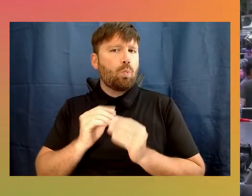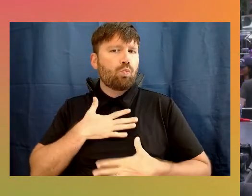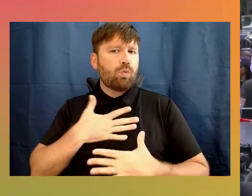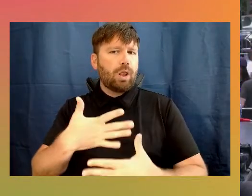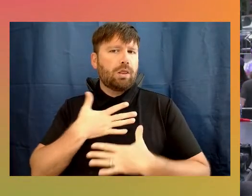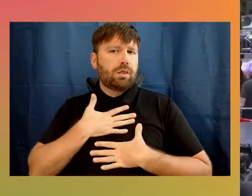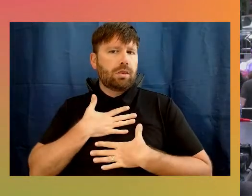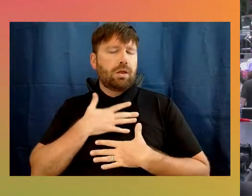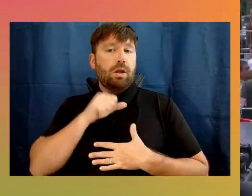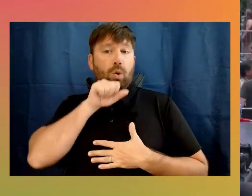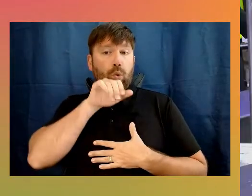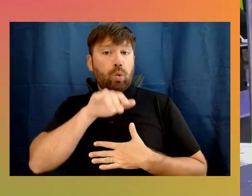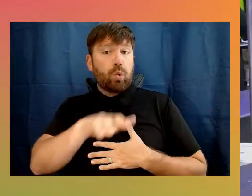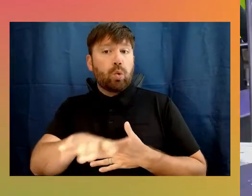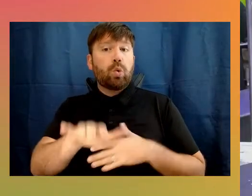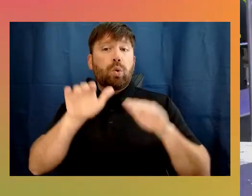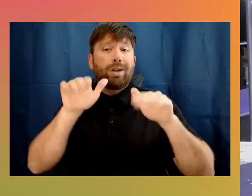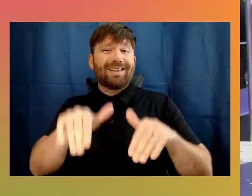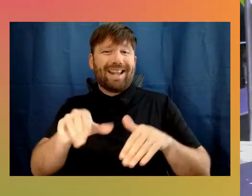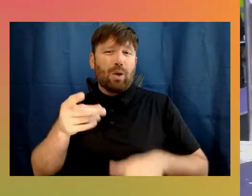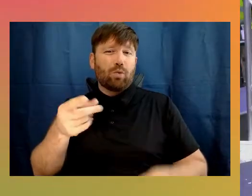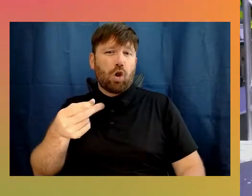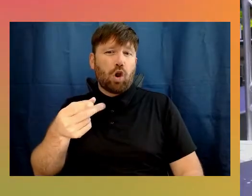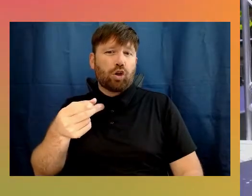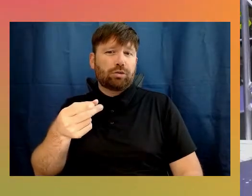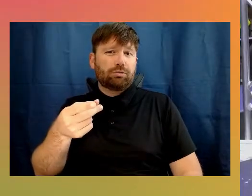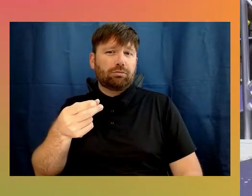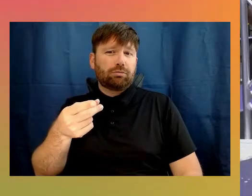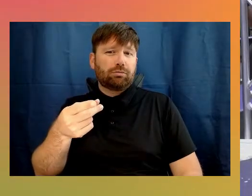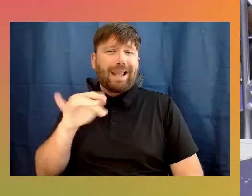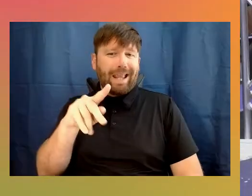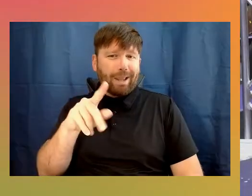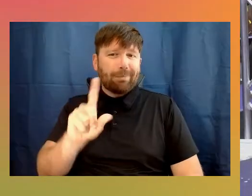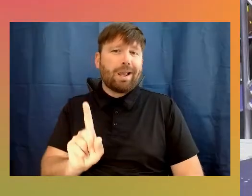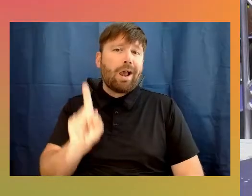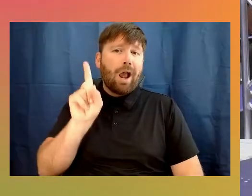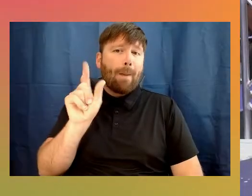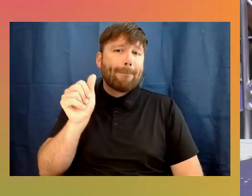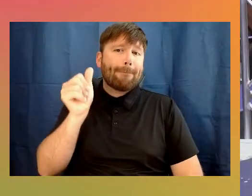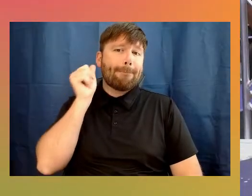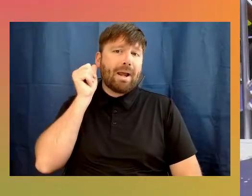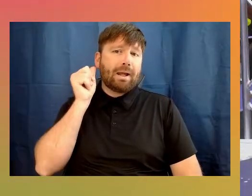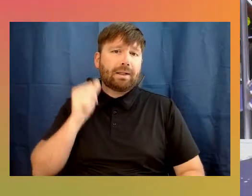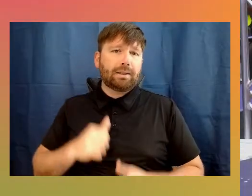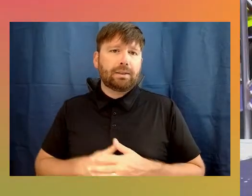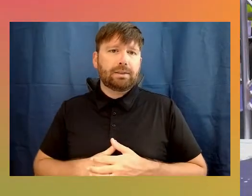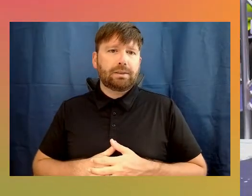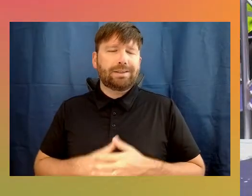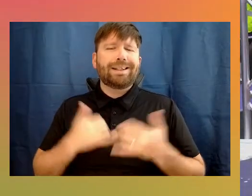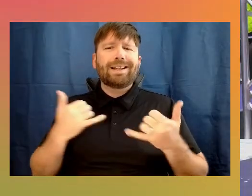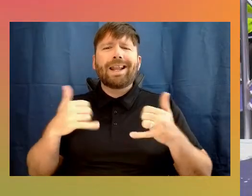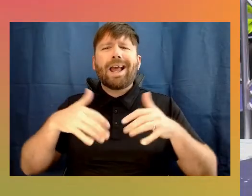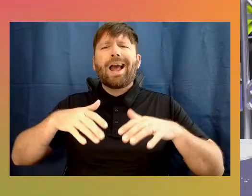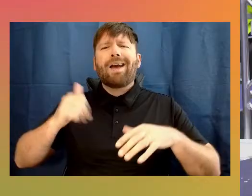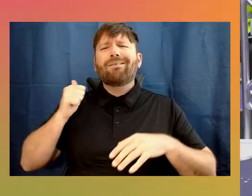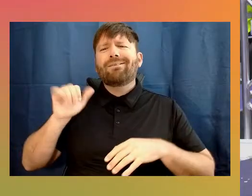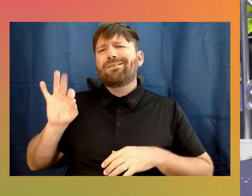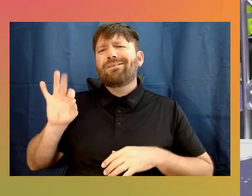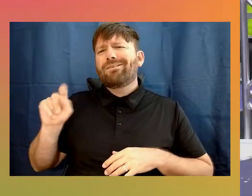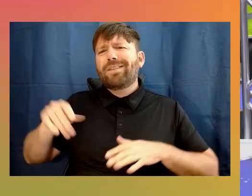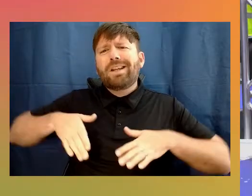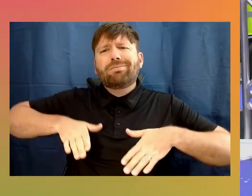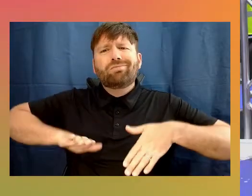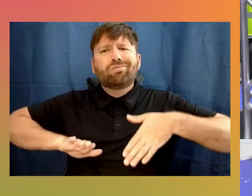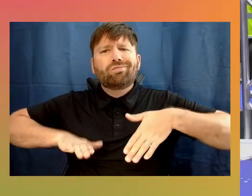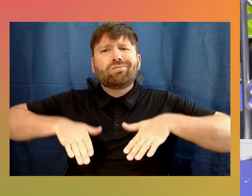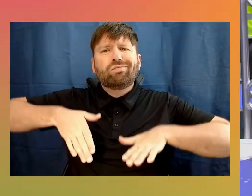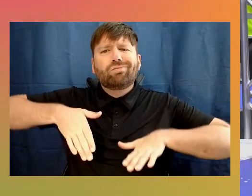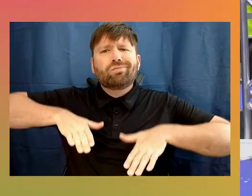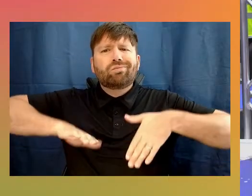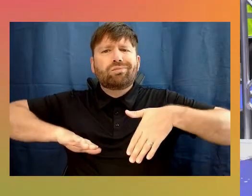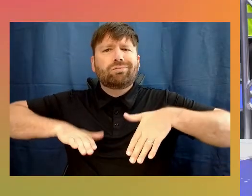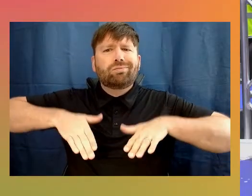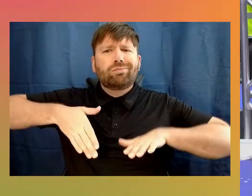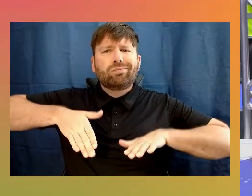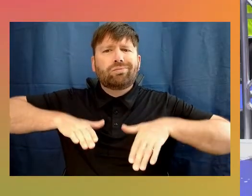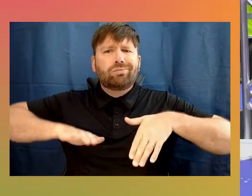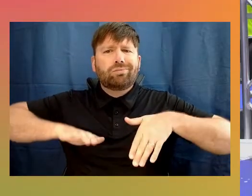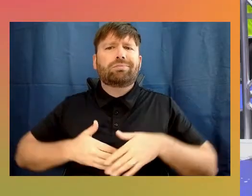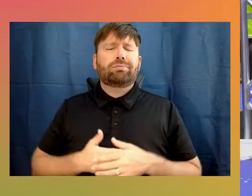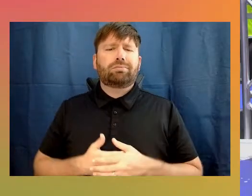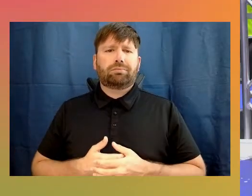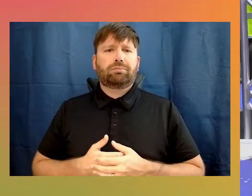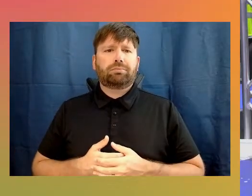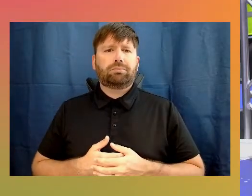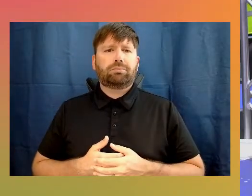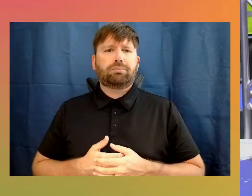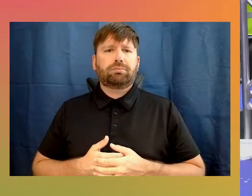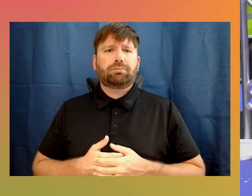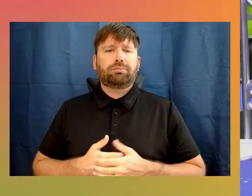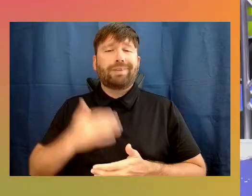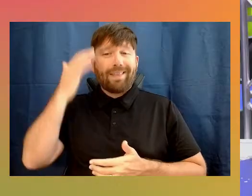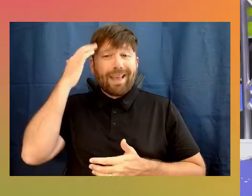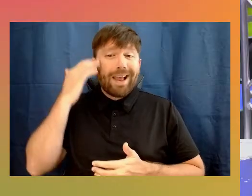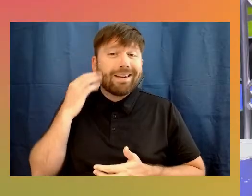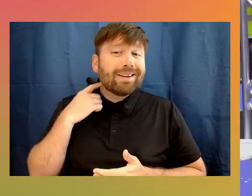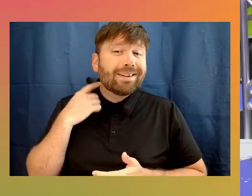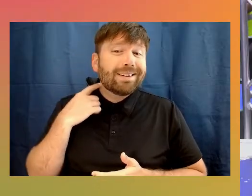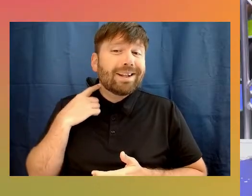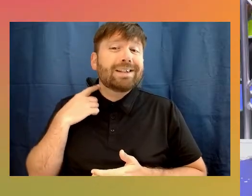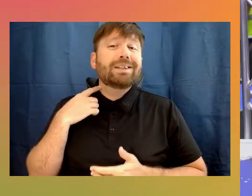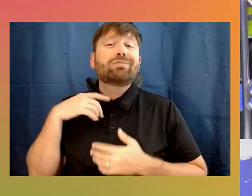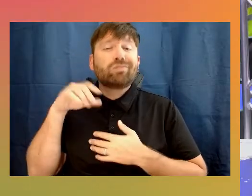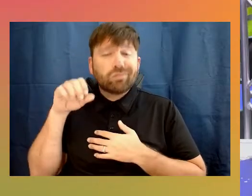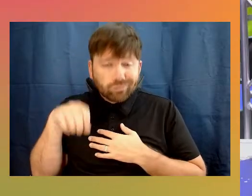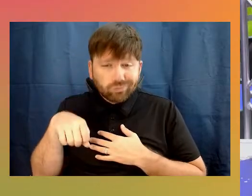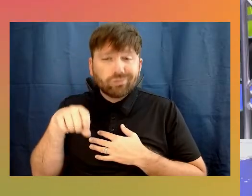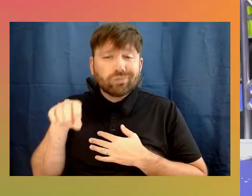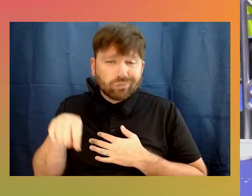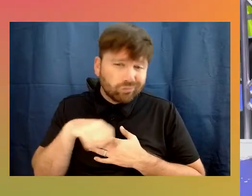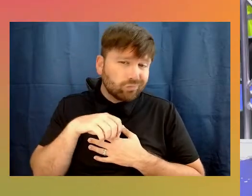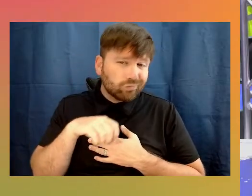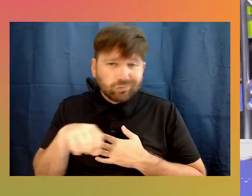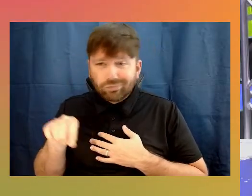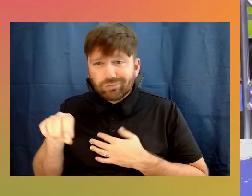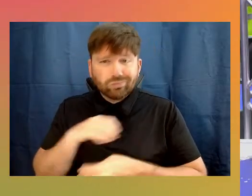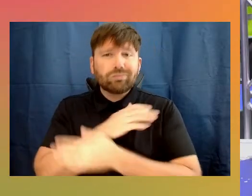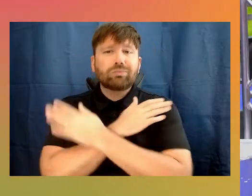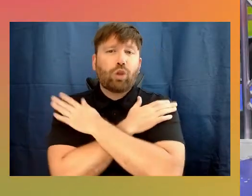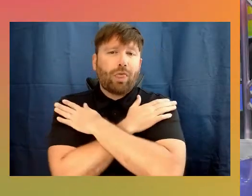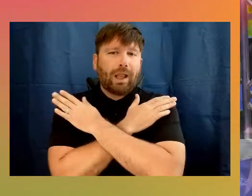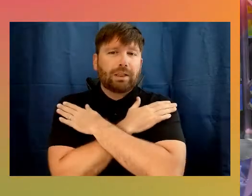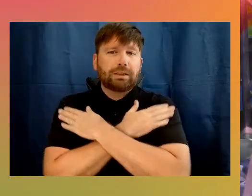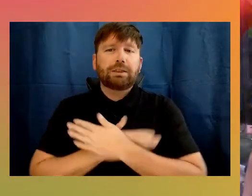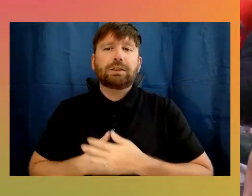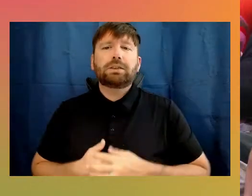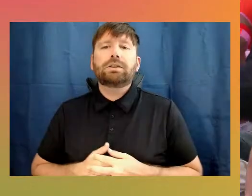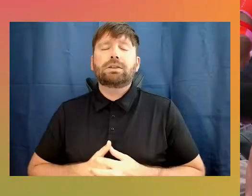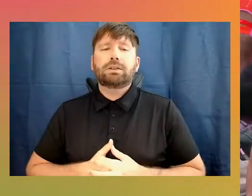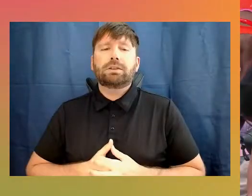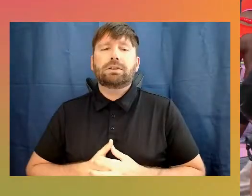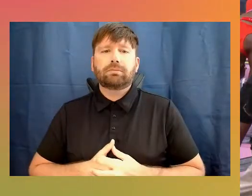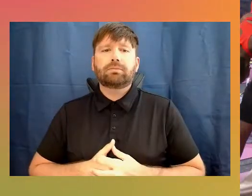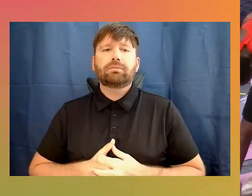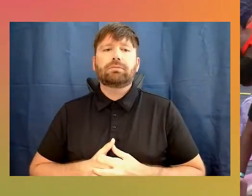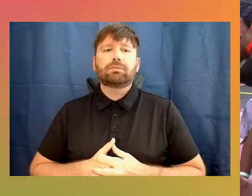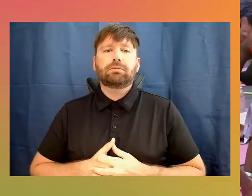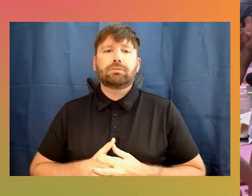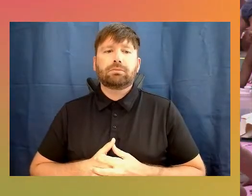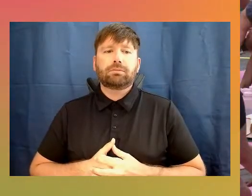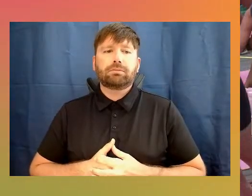OUTER ARMS ARE WRAPPING FORWARD.